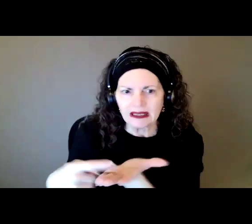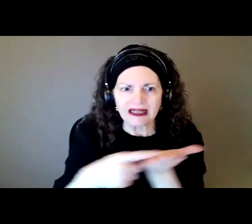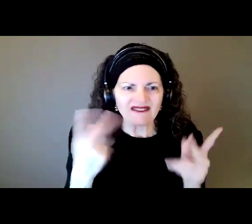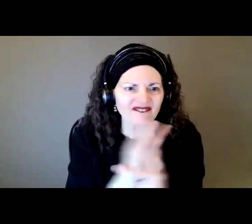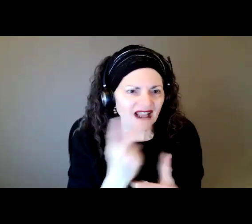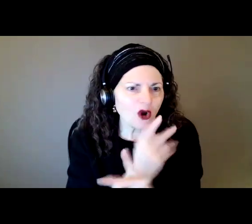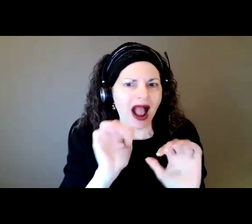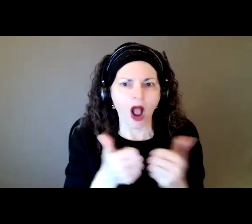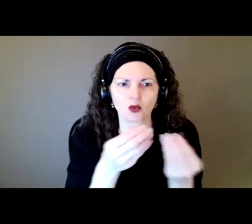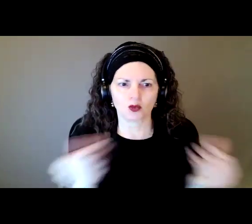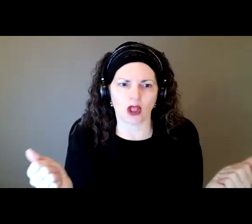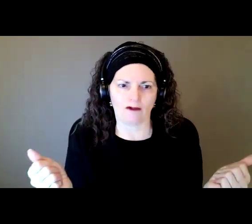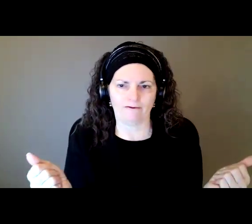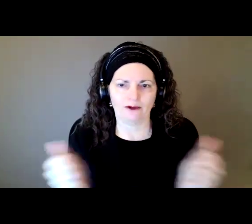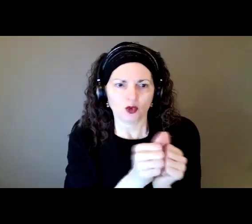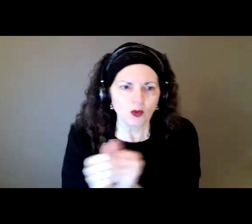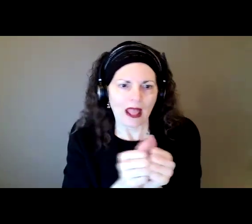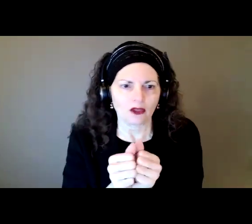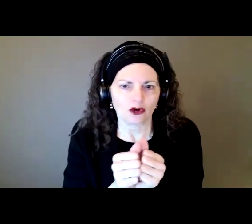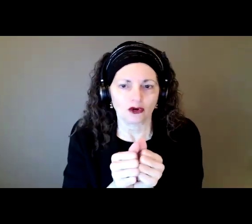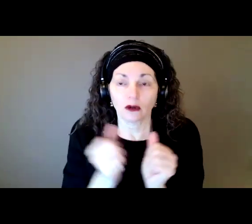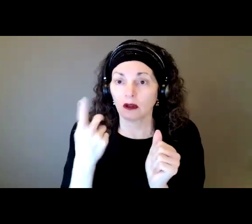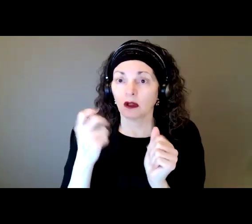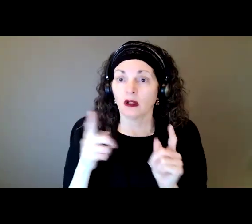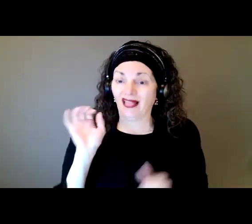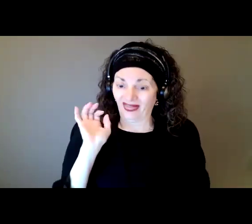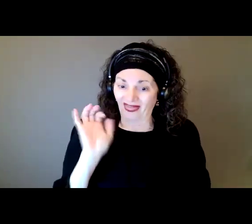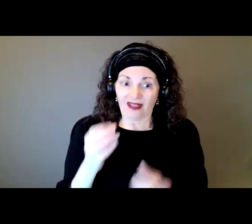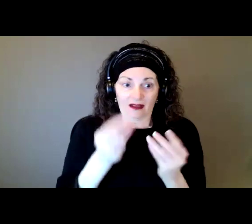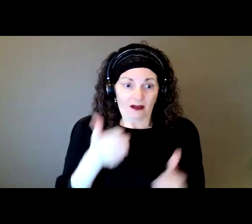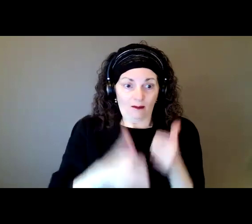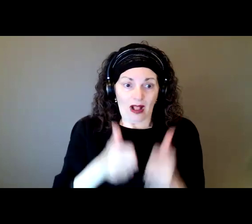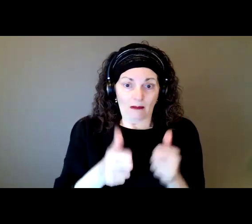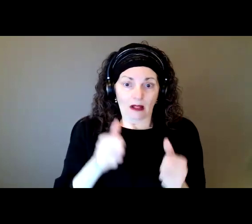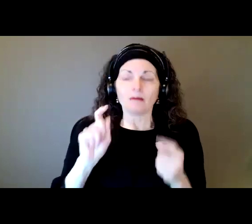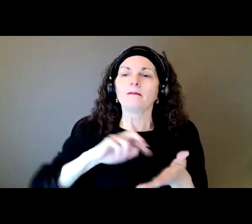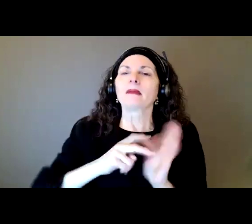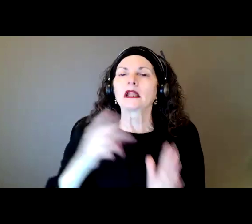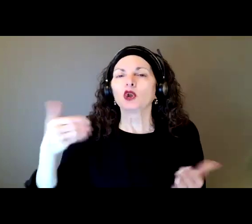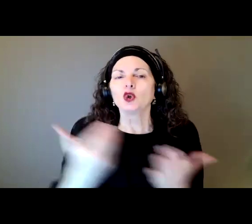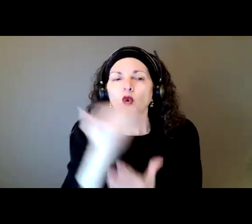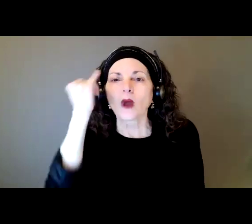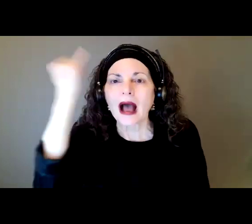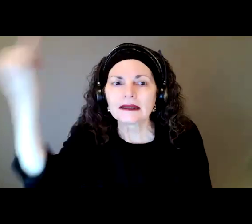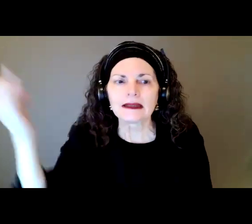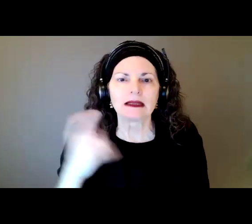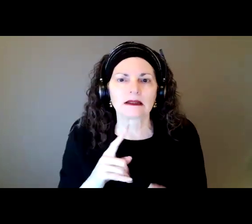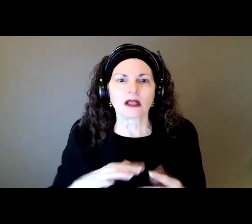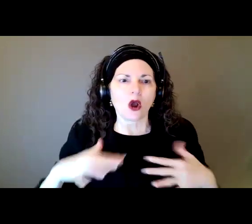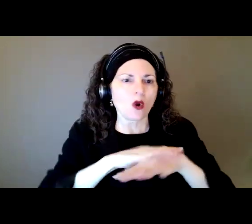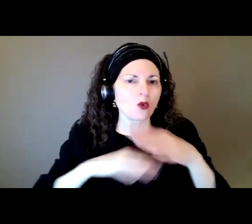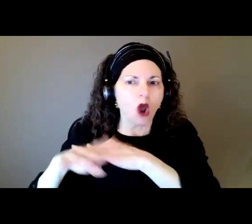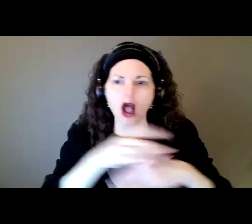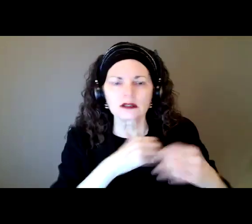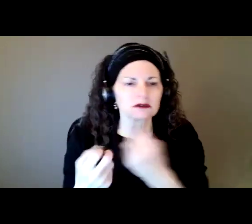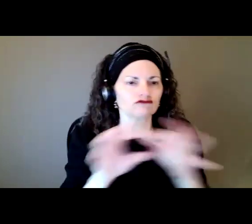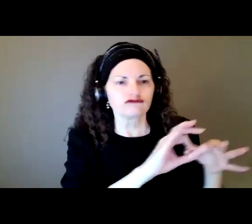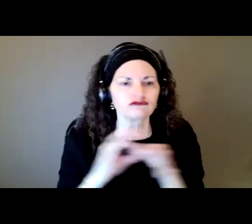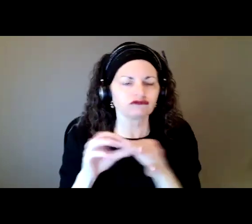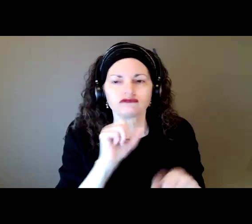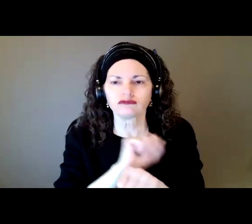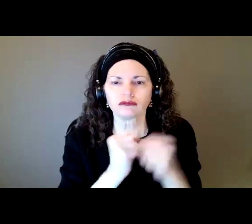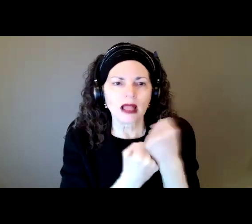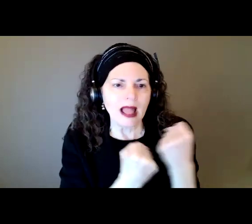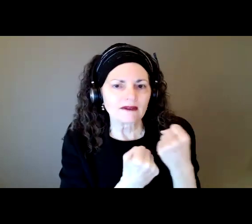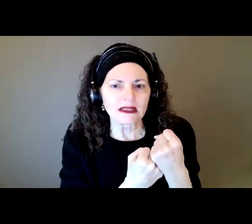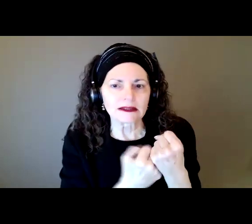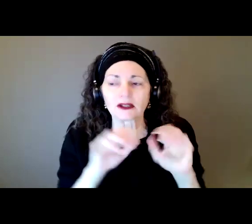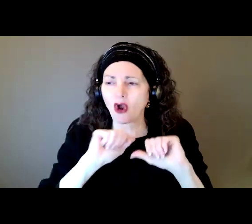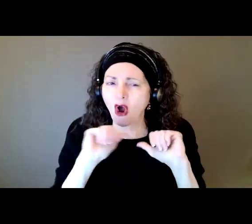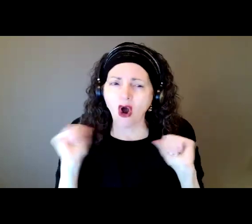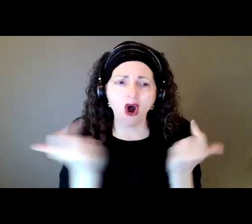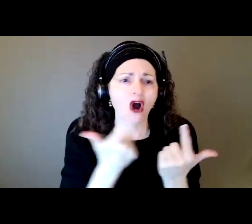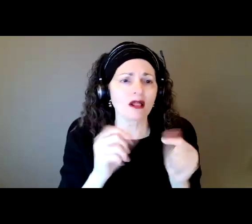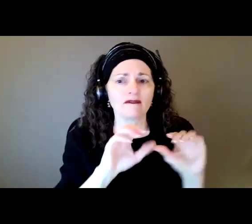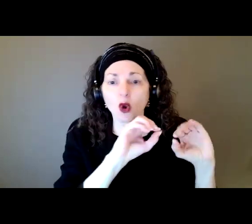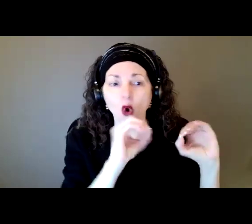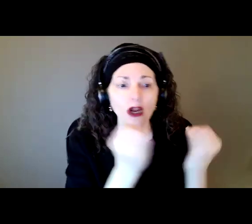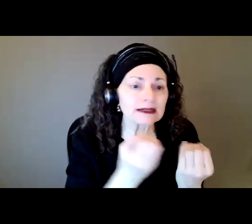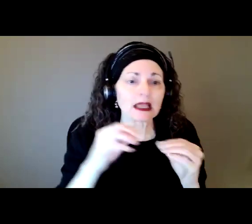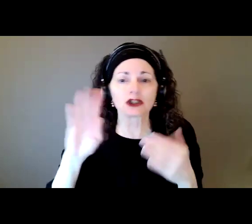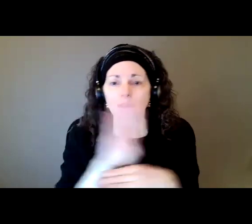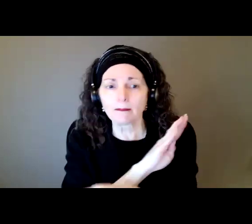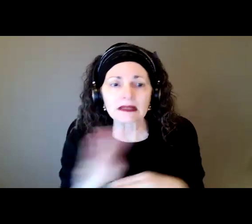Solving this crisis requires new ideas and advocacy from across state government, people receiving supports, direct care workers, and all of the organizations, and businesses, and nonprofits, and families.